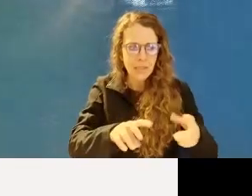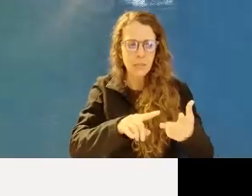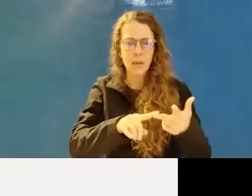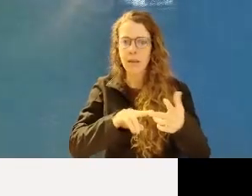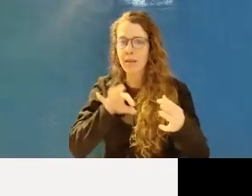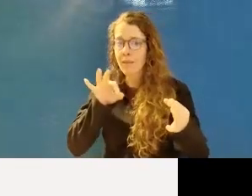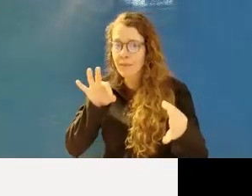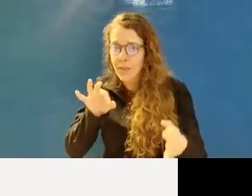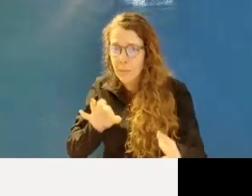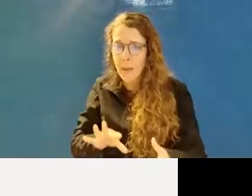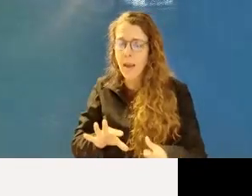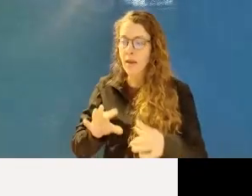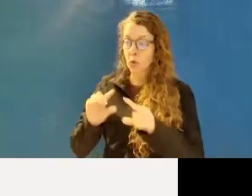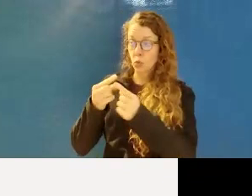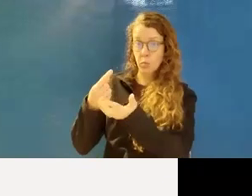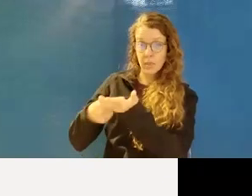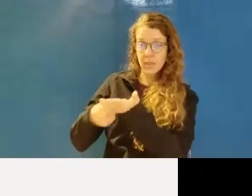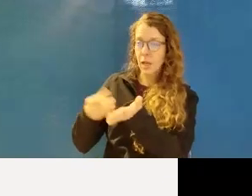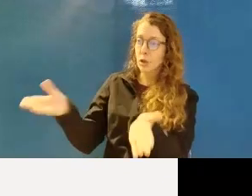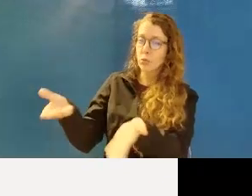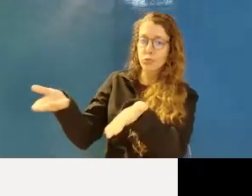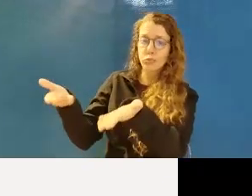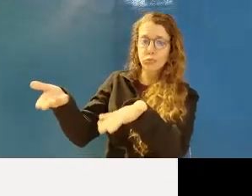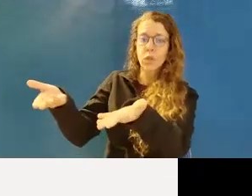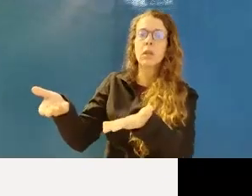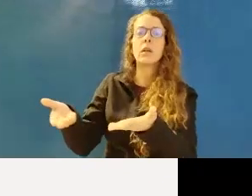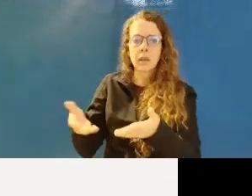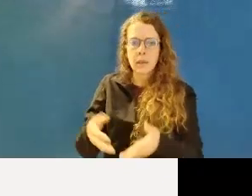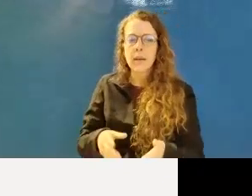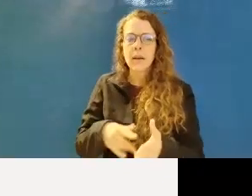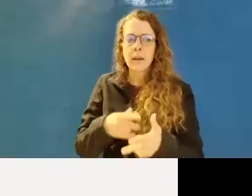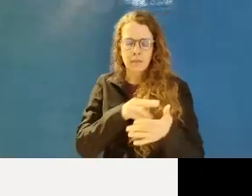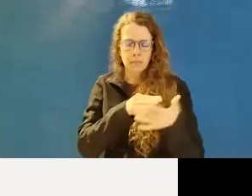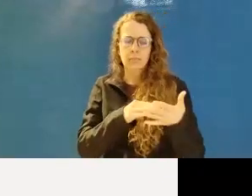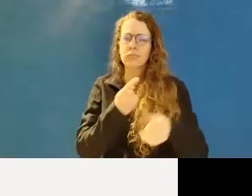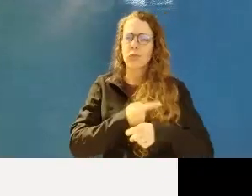Is there a group discussion, facilitation and so on and so forth. And then same with regular interaction.